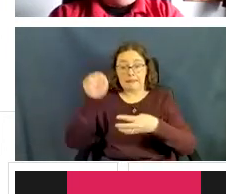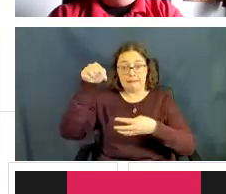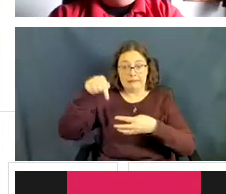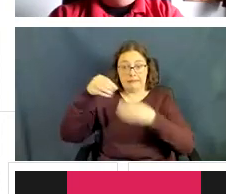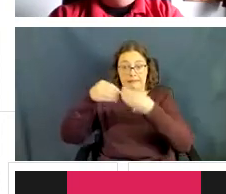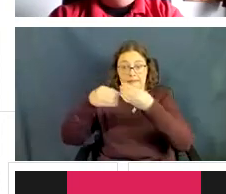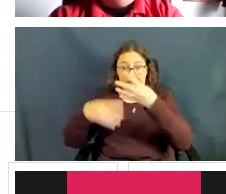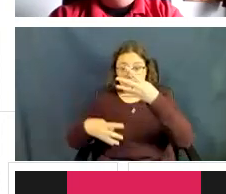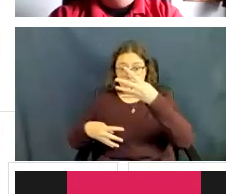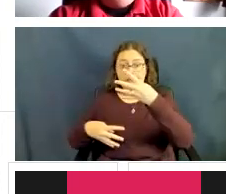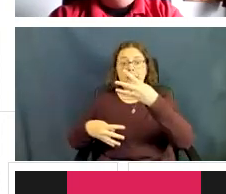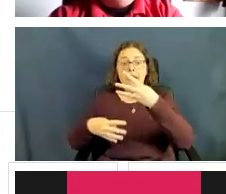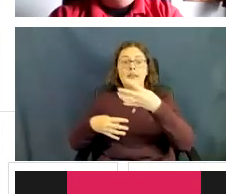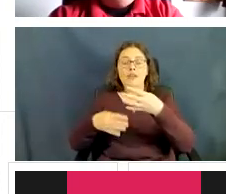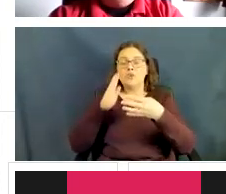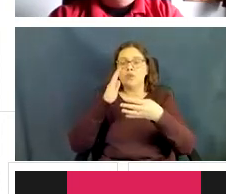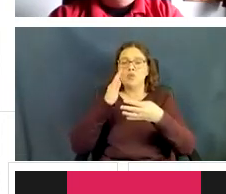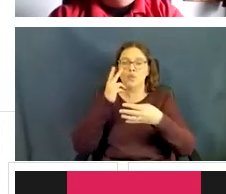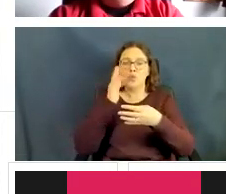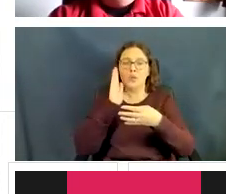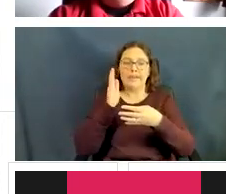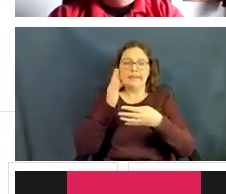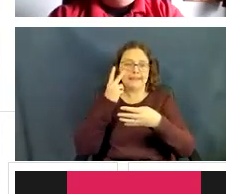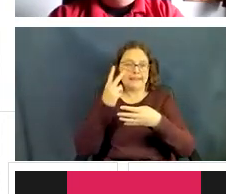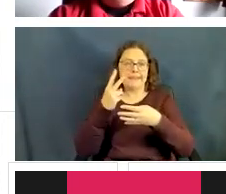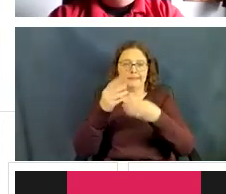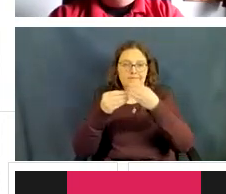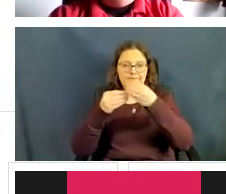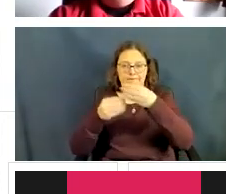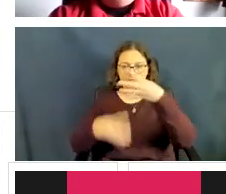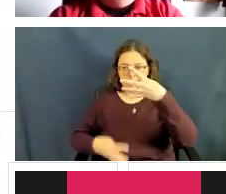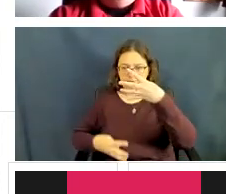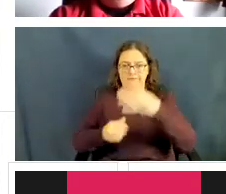it is a little bit easier.